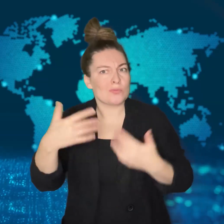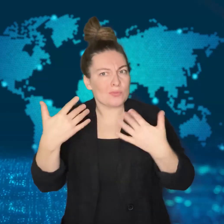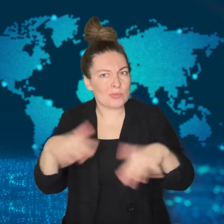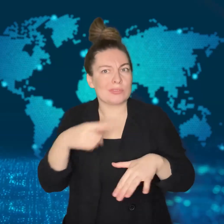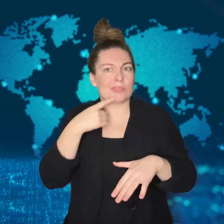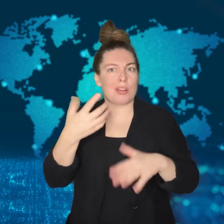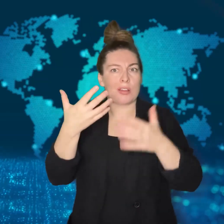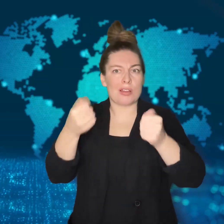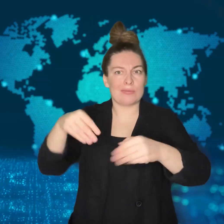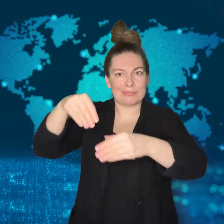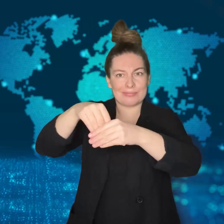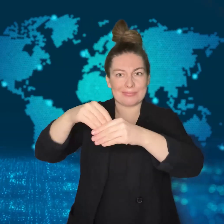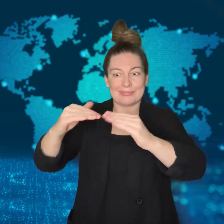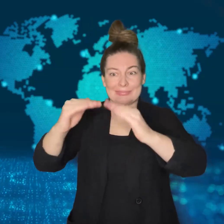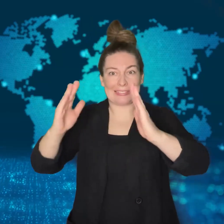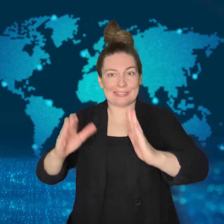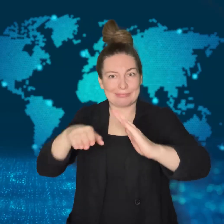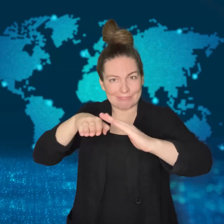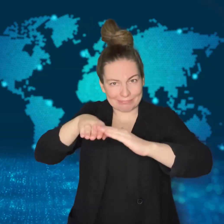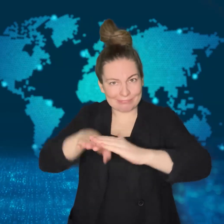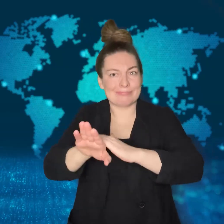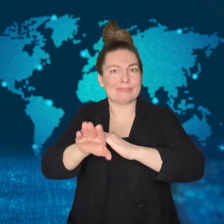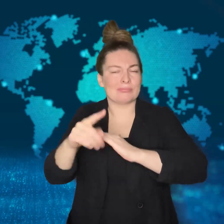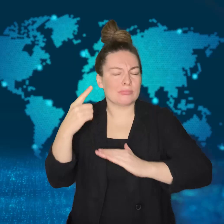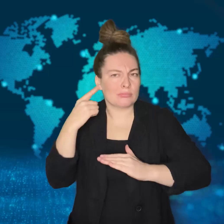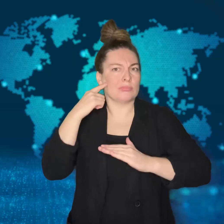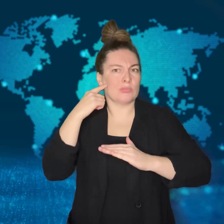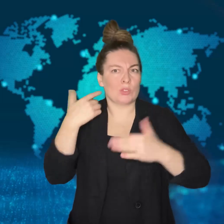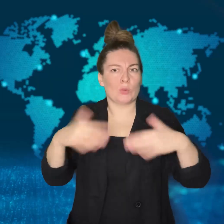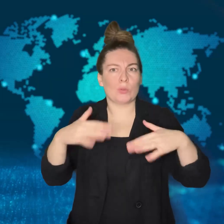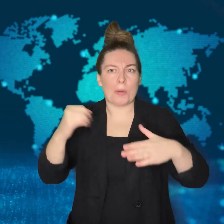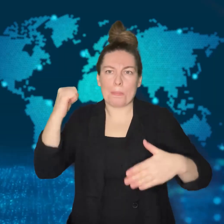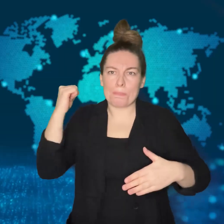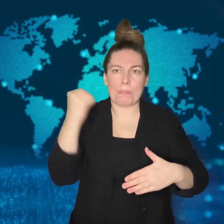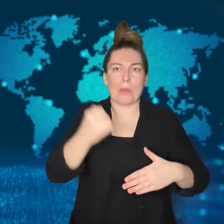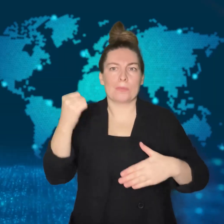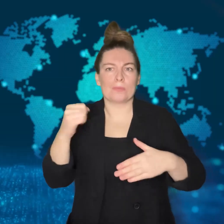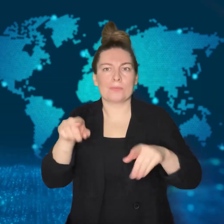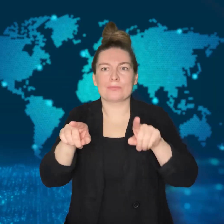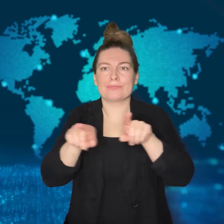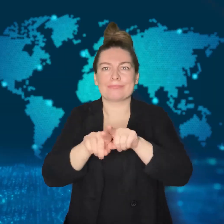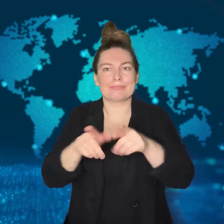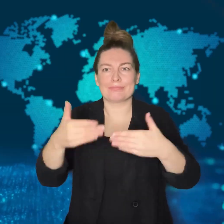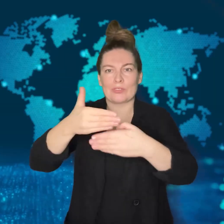Others reported being inside the building at